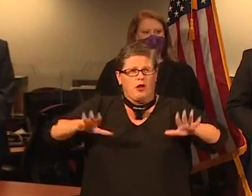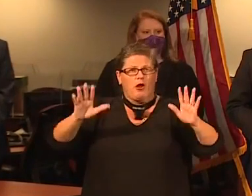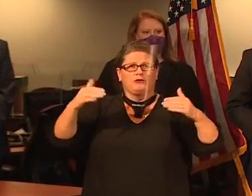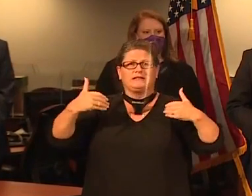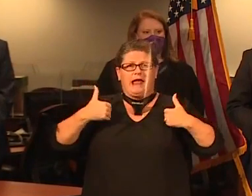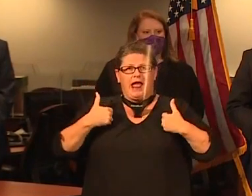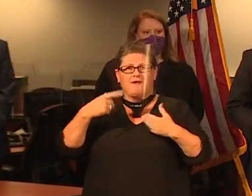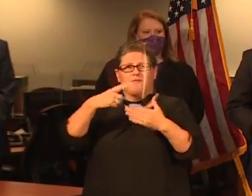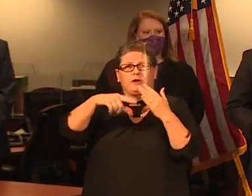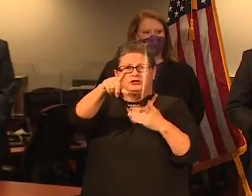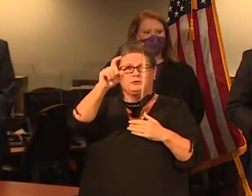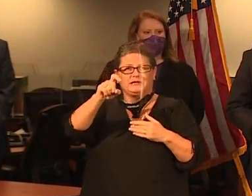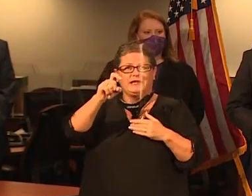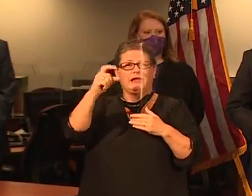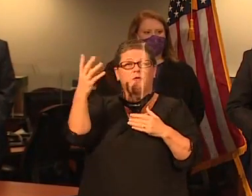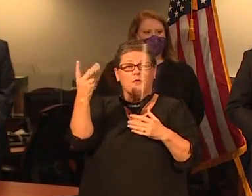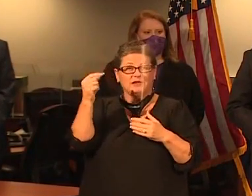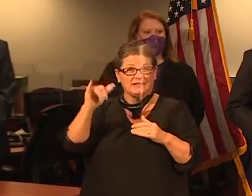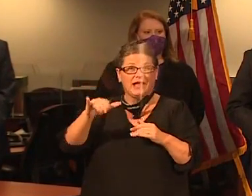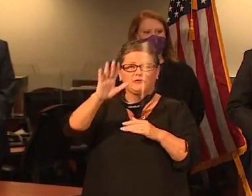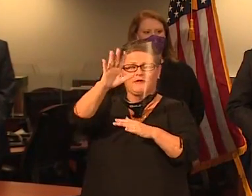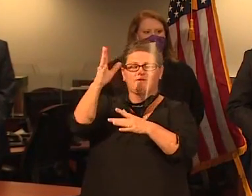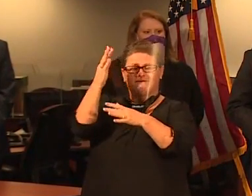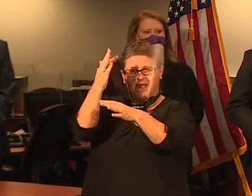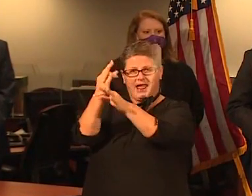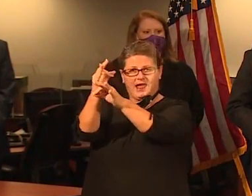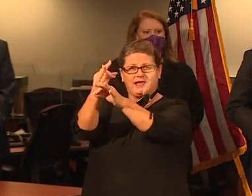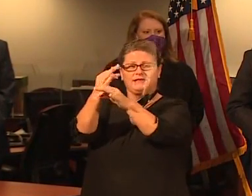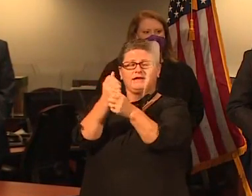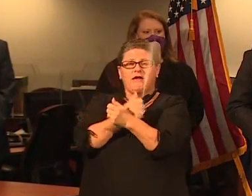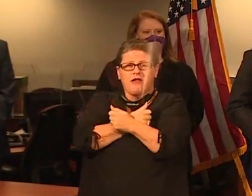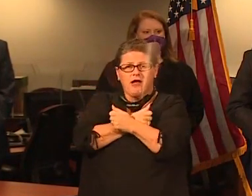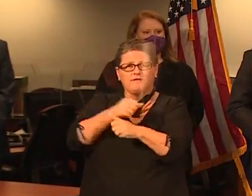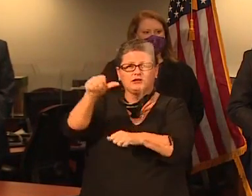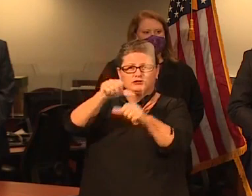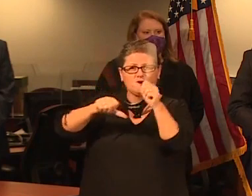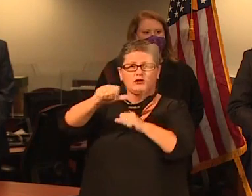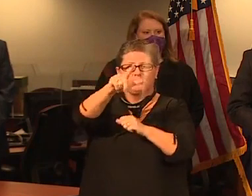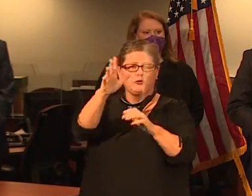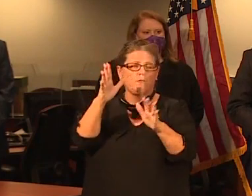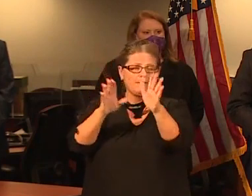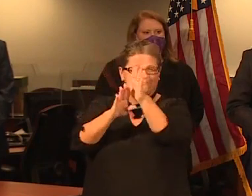LET PERSEVERANCE FINISH ITS WORK SO THAT YOU MAY BE MATURE ANYTHING.